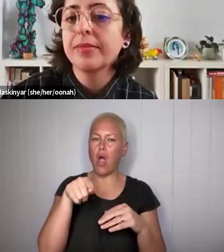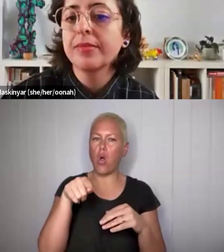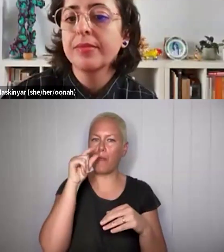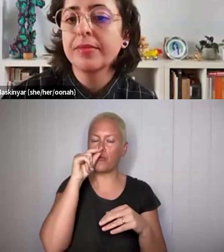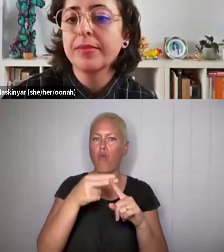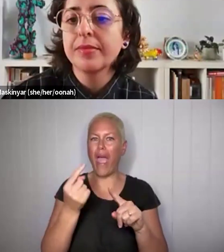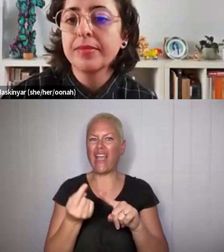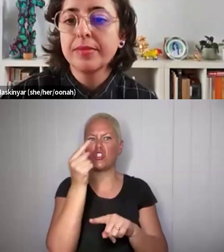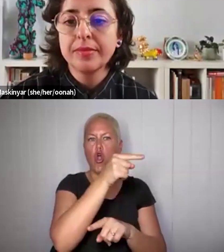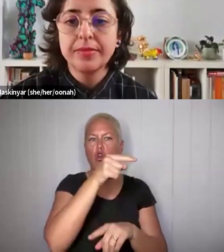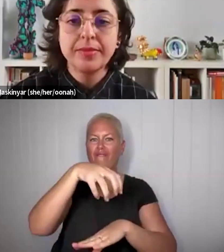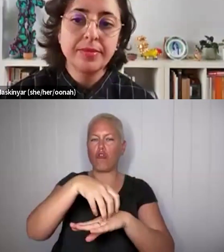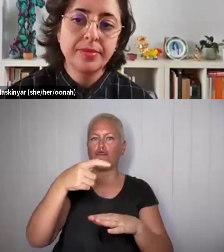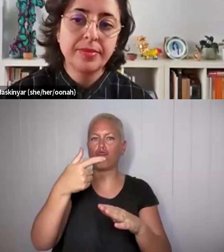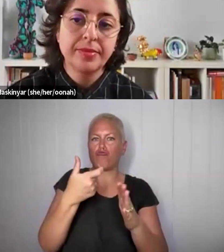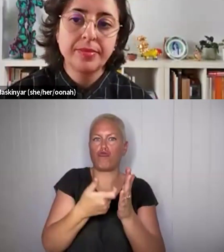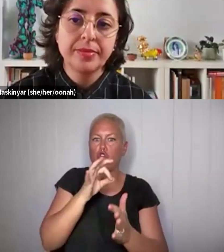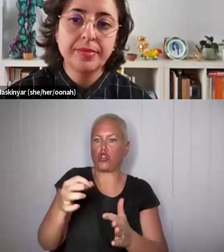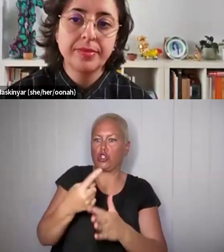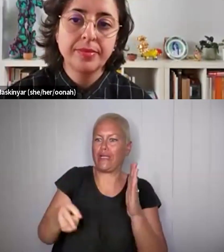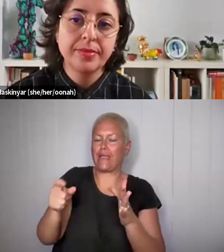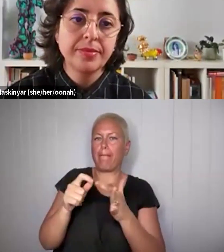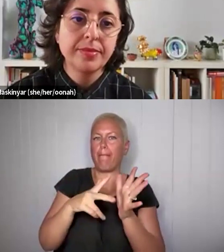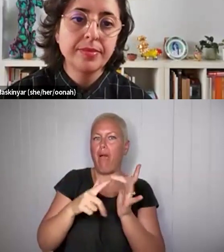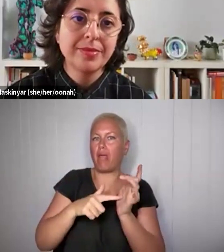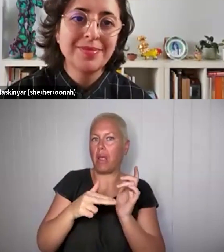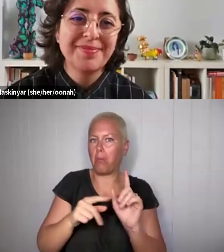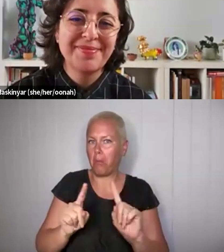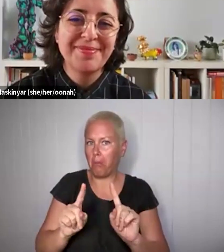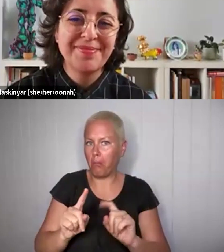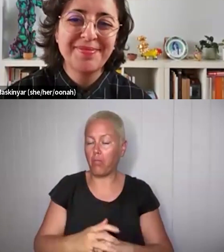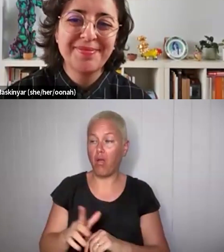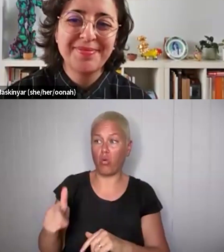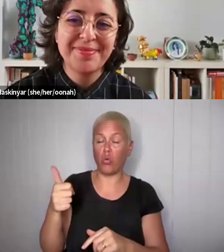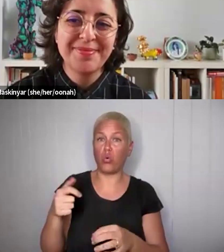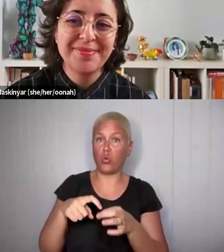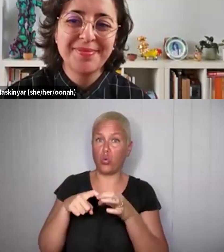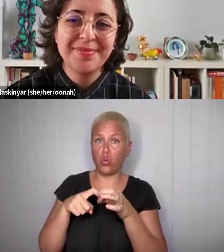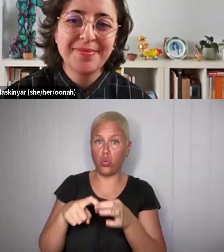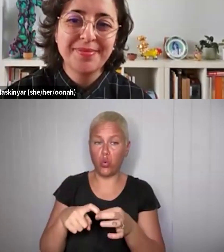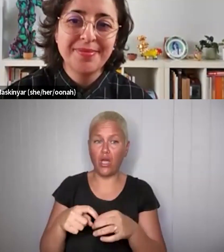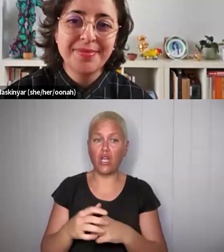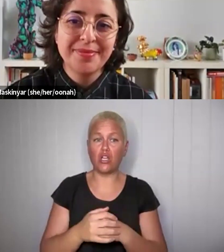other than the Australian Pavilion?' >> Good question. There is always an idea